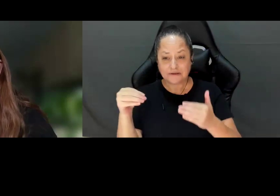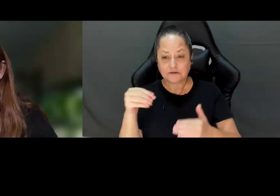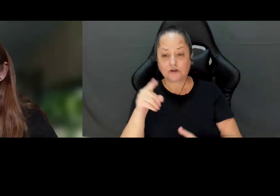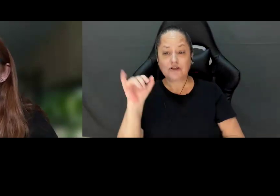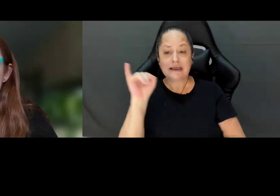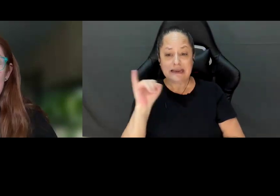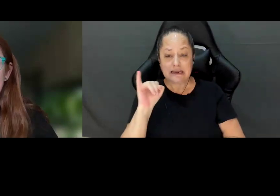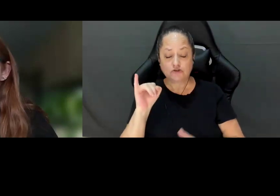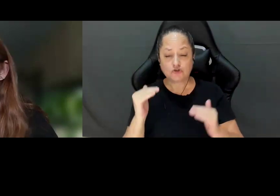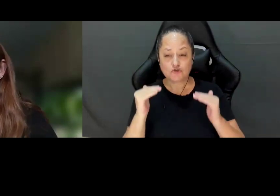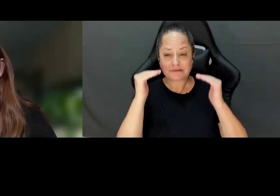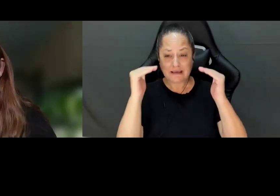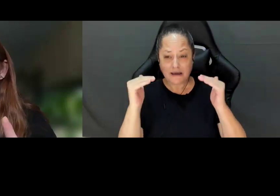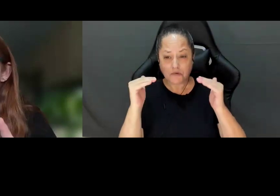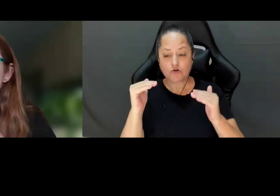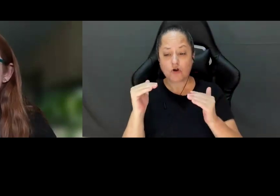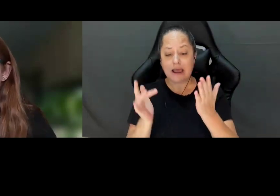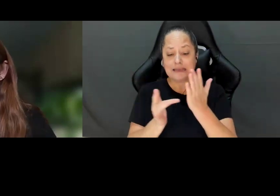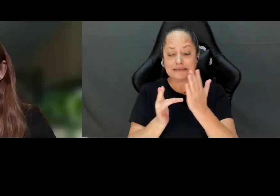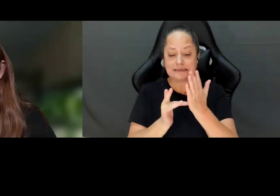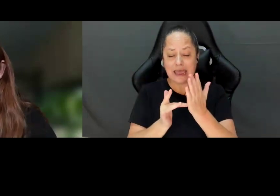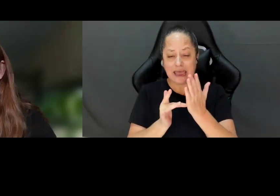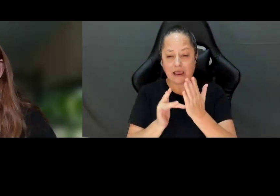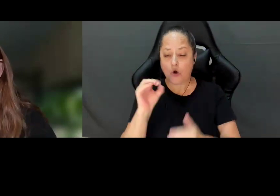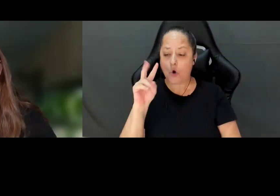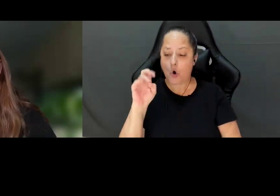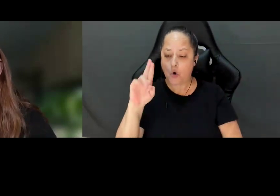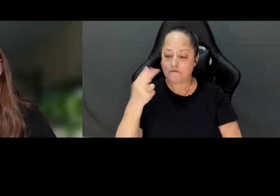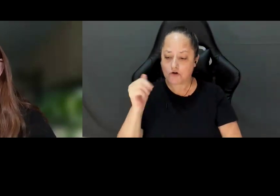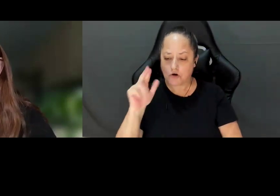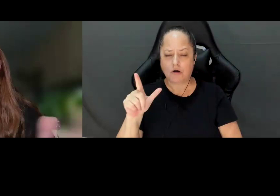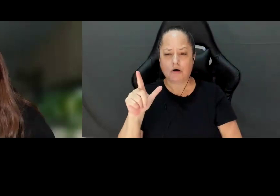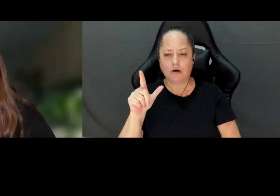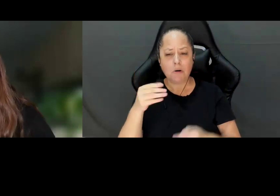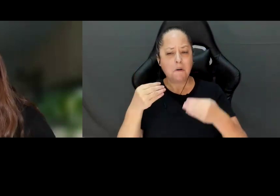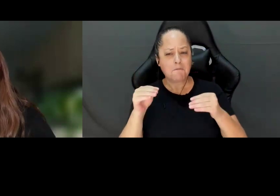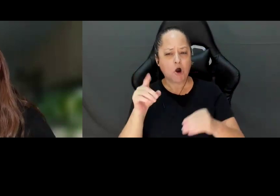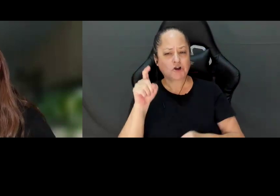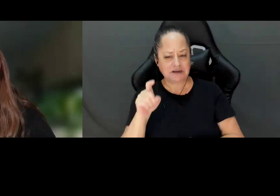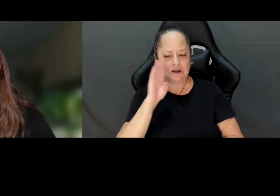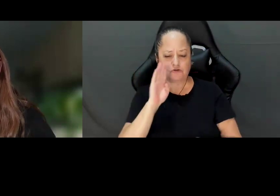upgrades and tech overhaul and marketing needs we will fully fund to that budget.